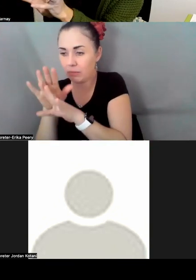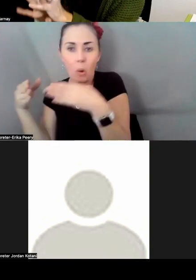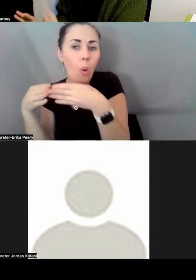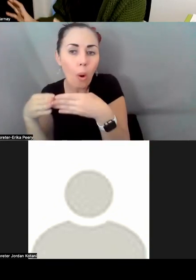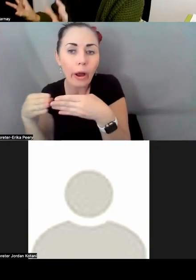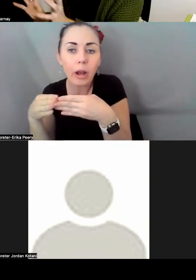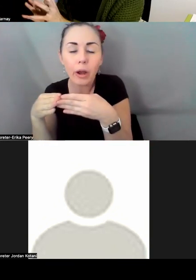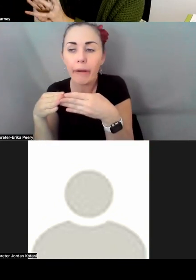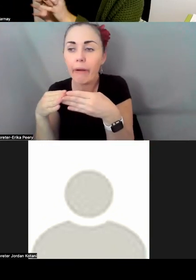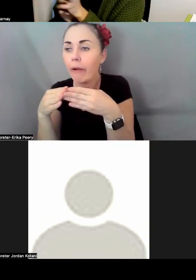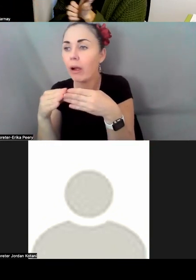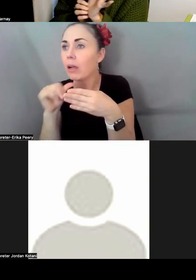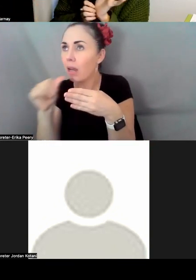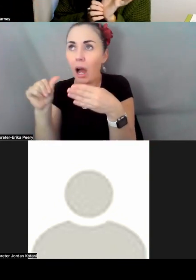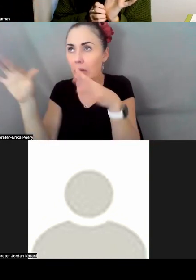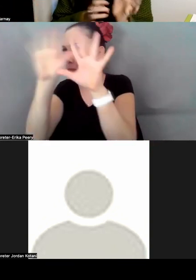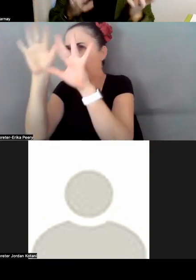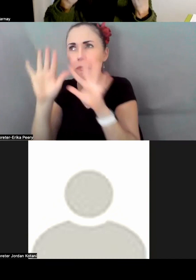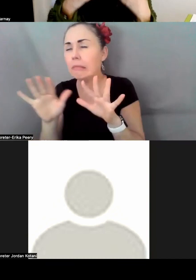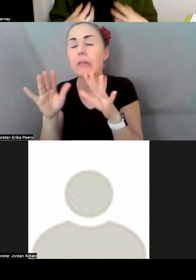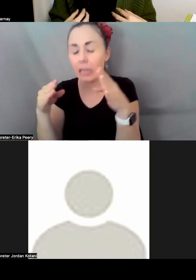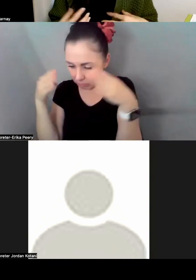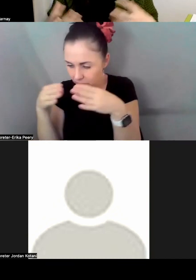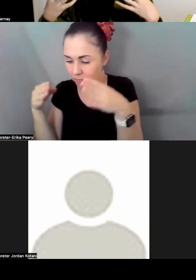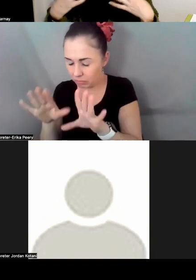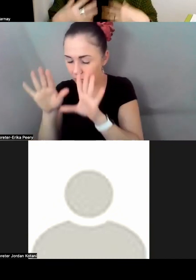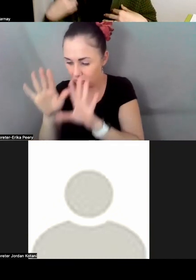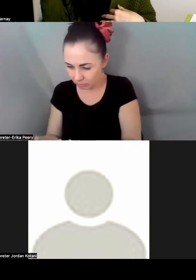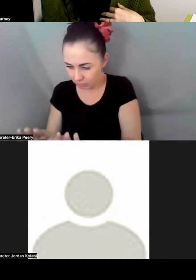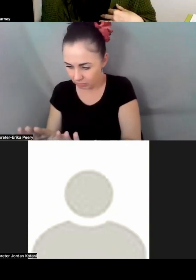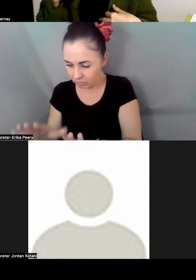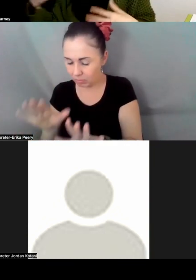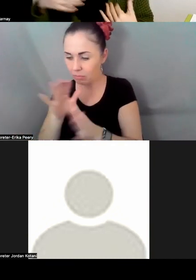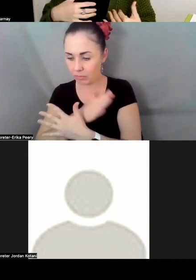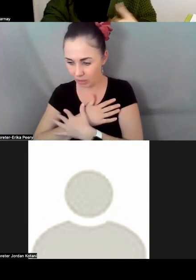not a lot visually going on. Can go and kind of calm themselves before they come back.